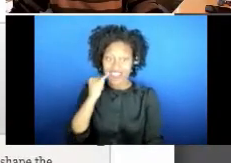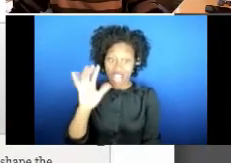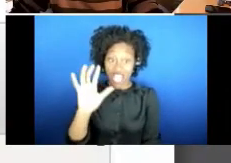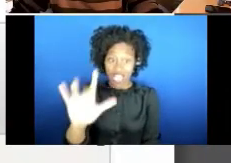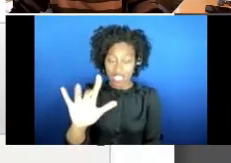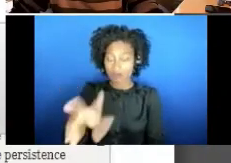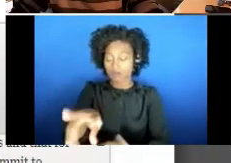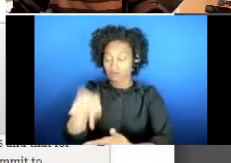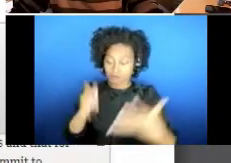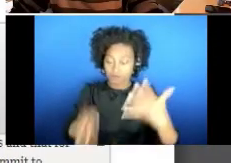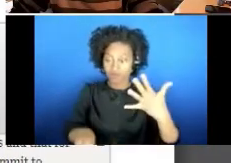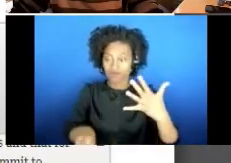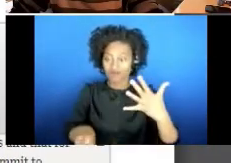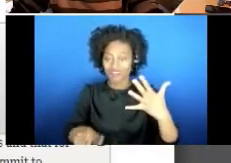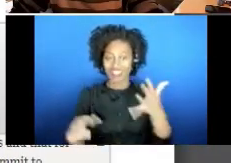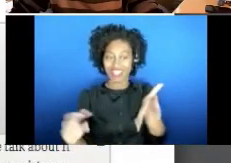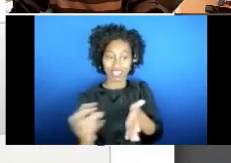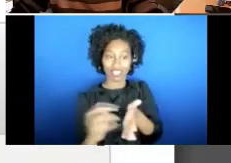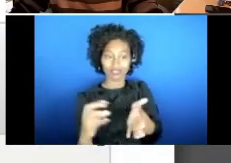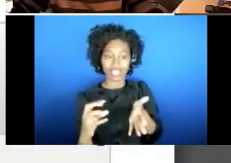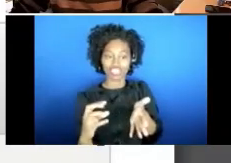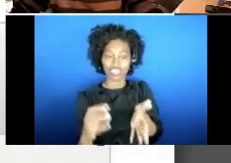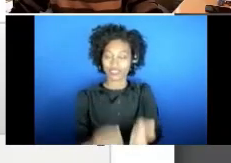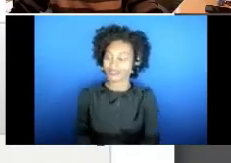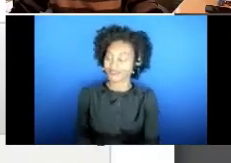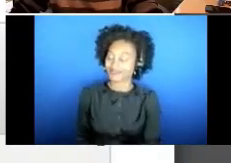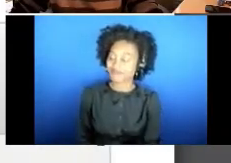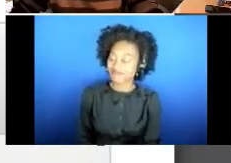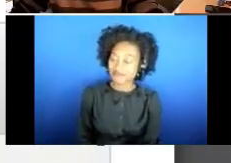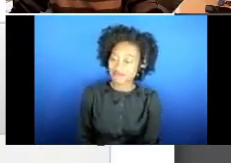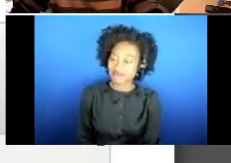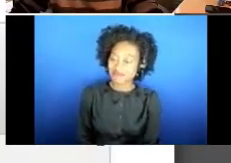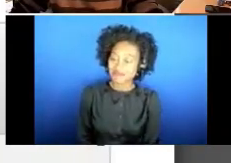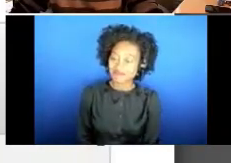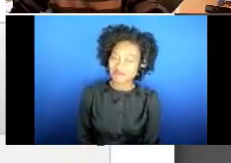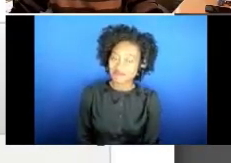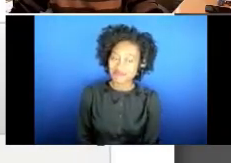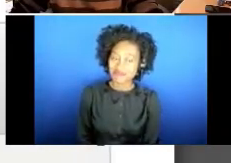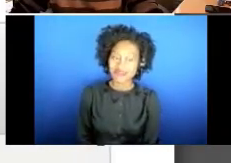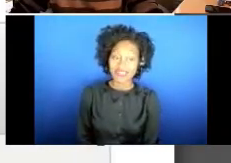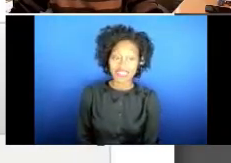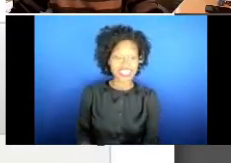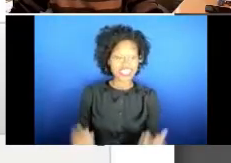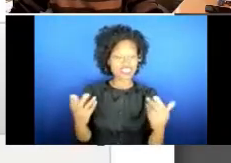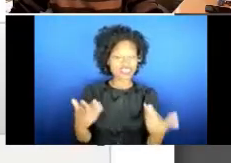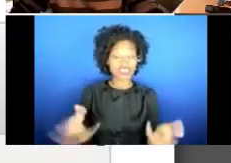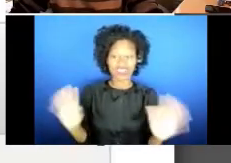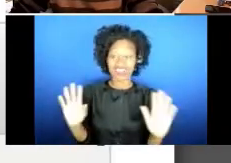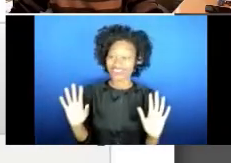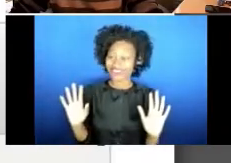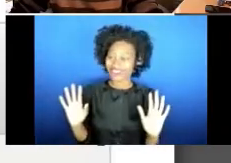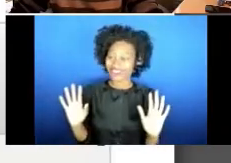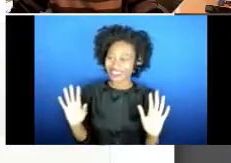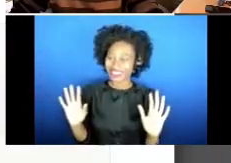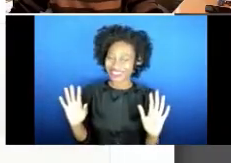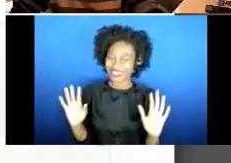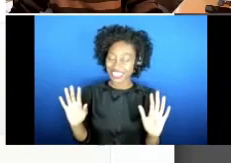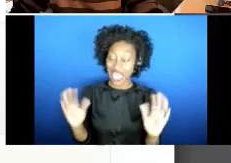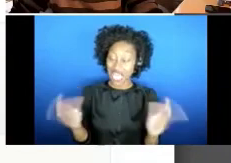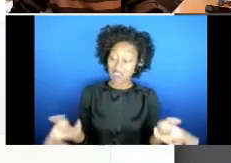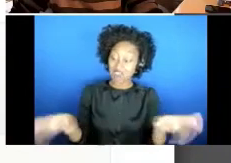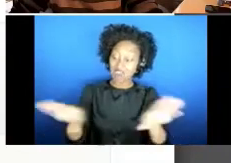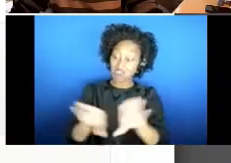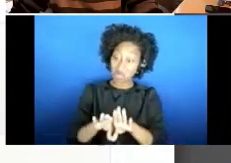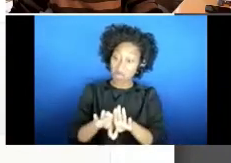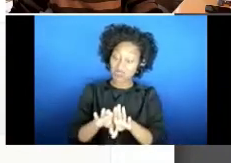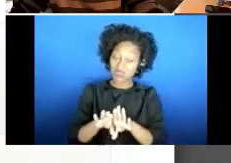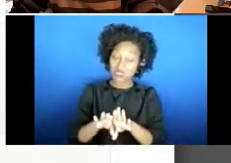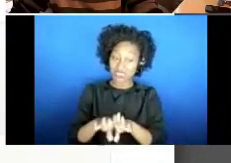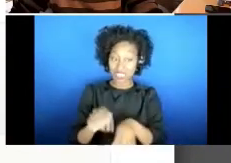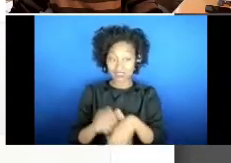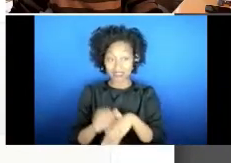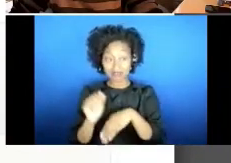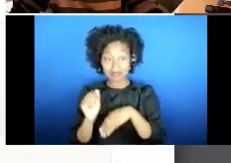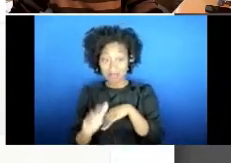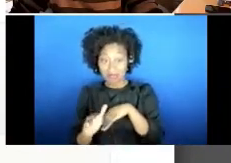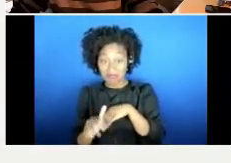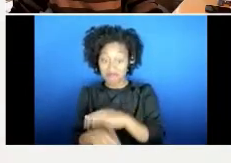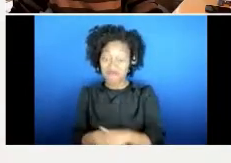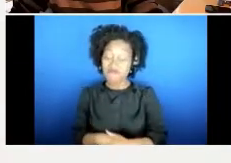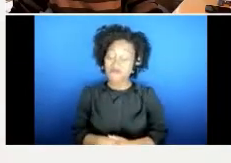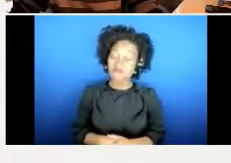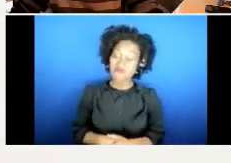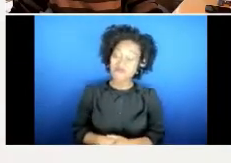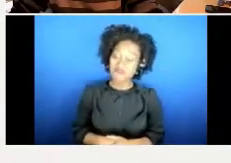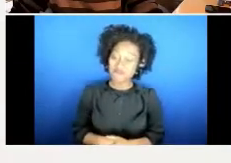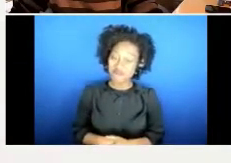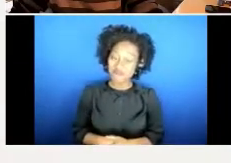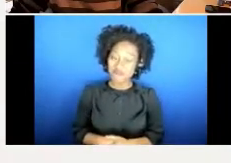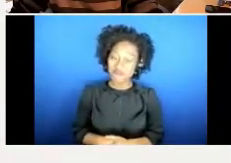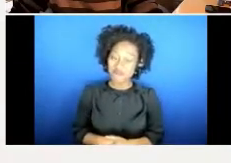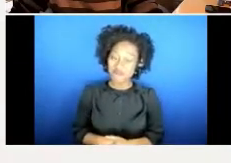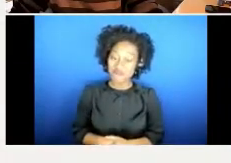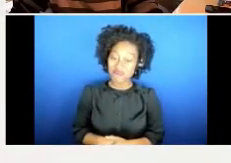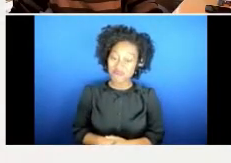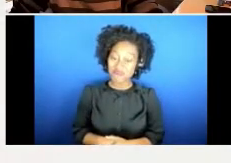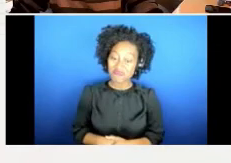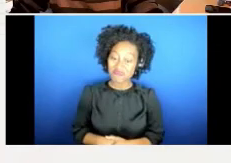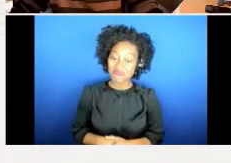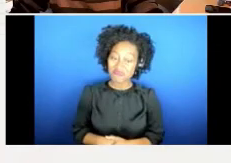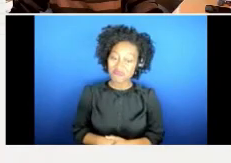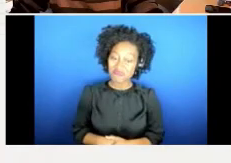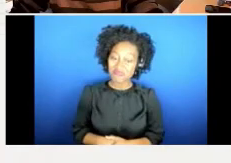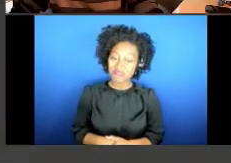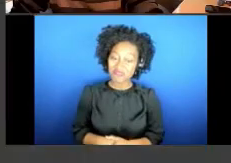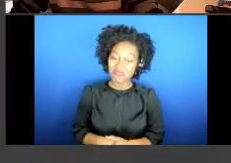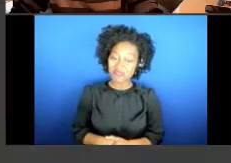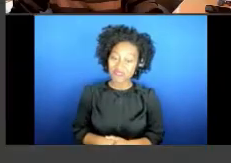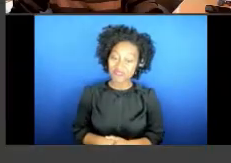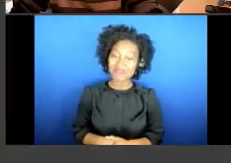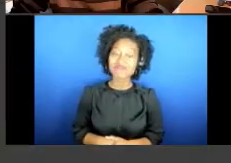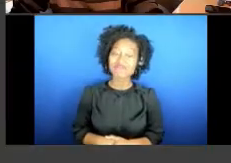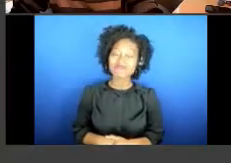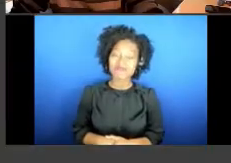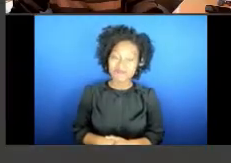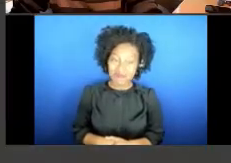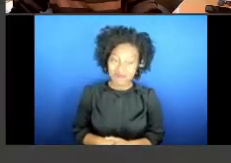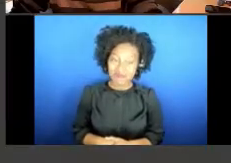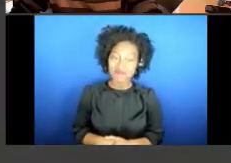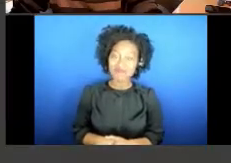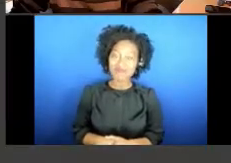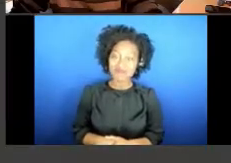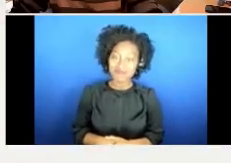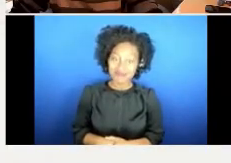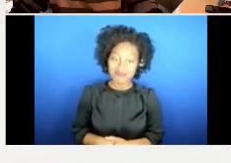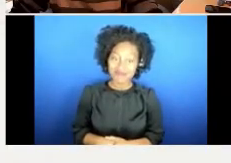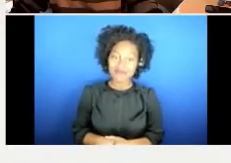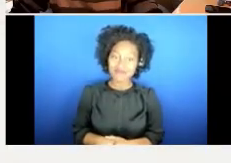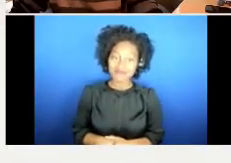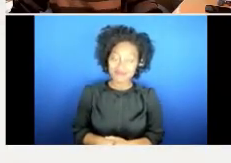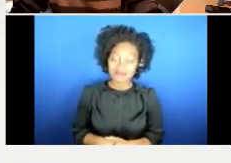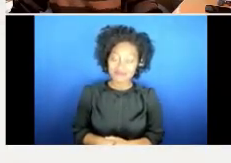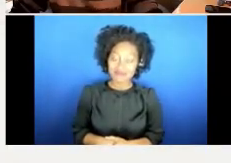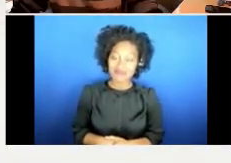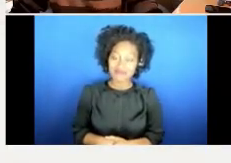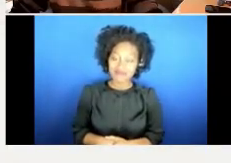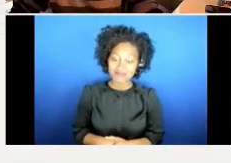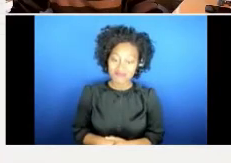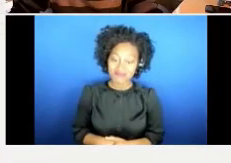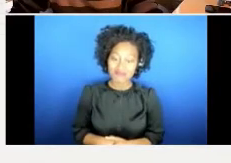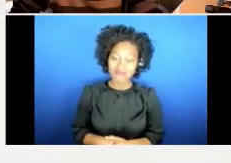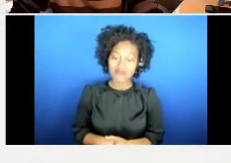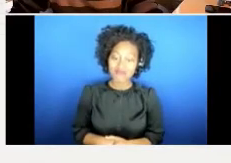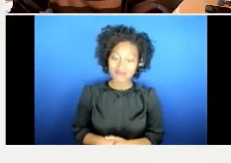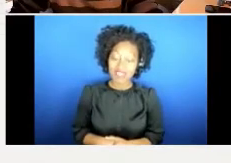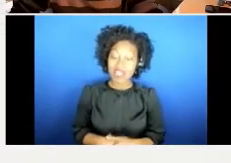bring me to that section. So it is done. I CLOSE, to submit. So this page version is